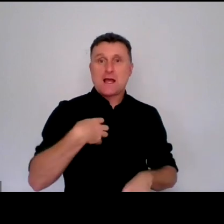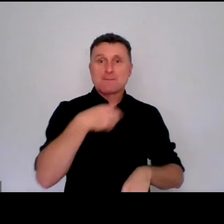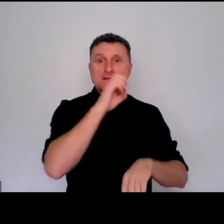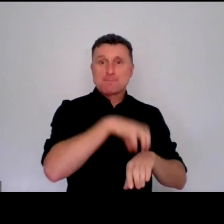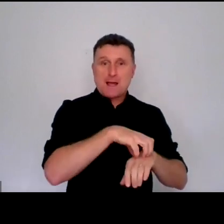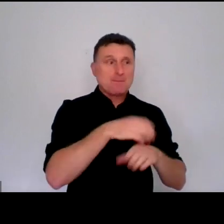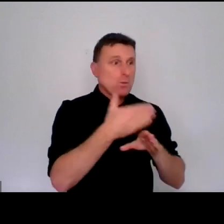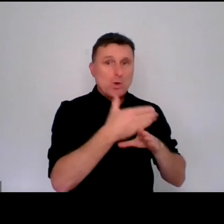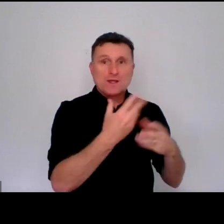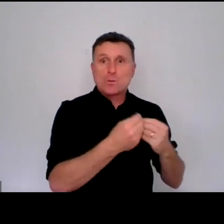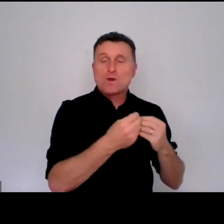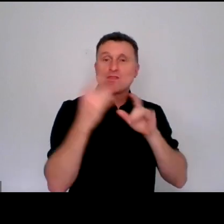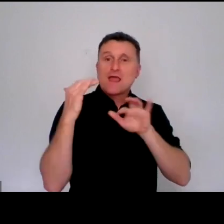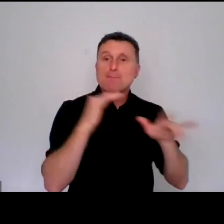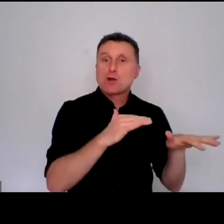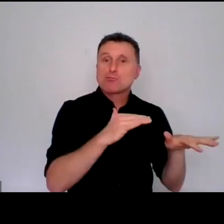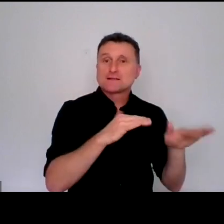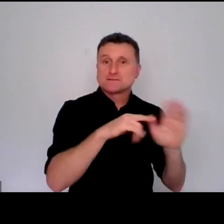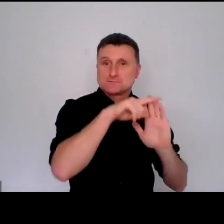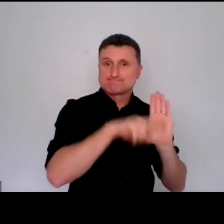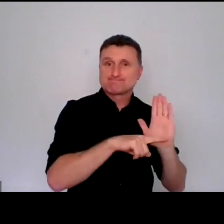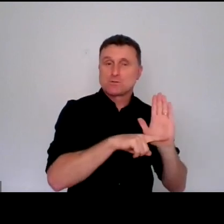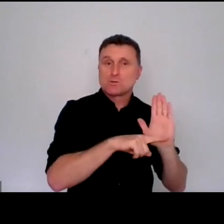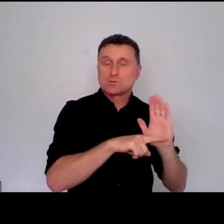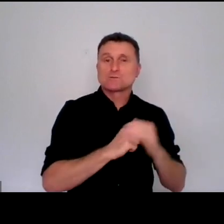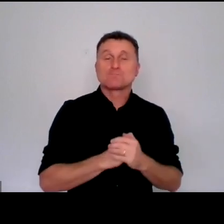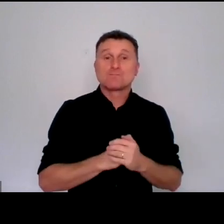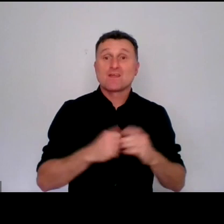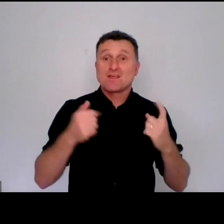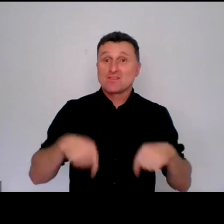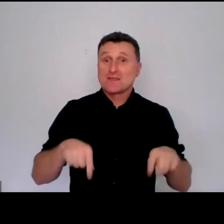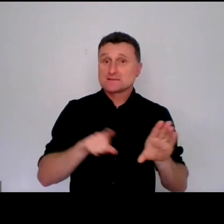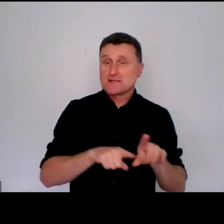We have also this year invested funding in reducing